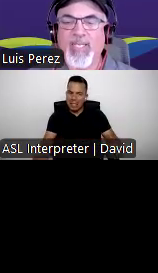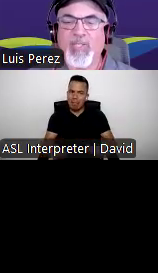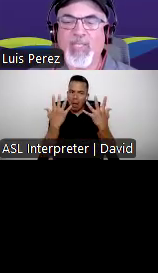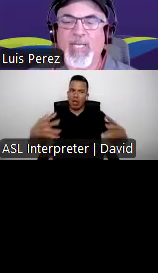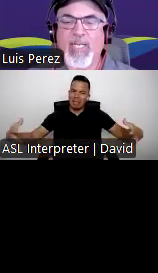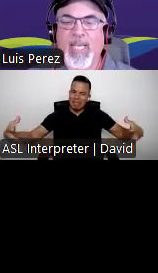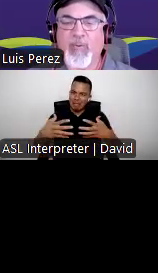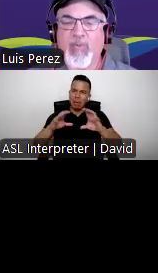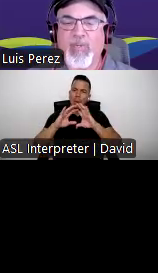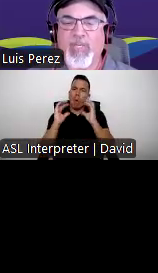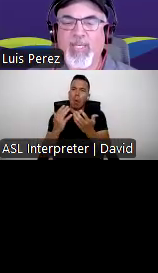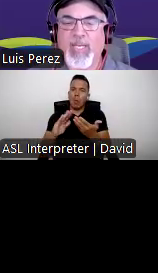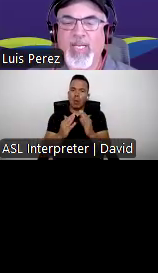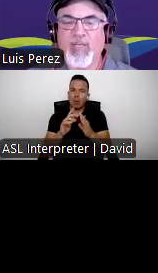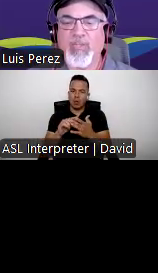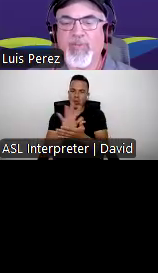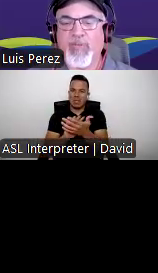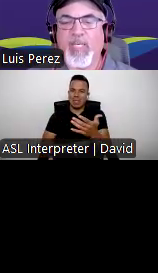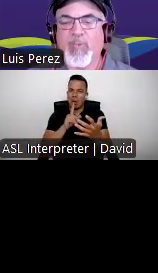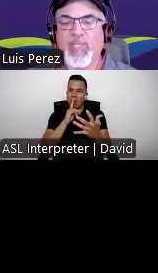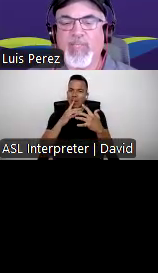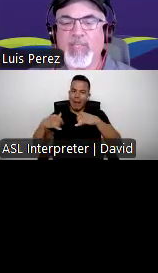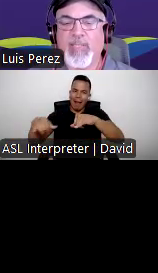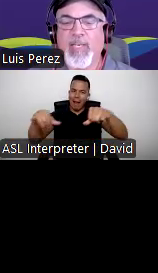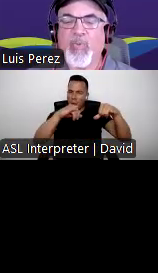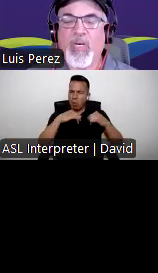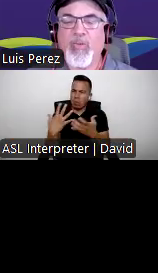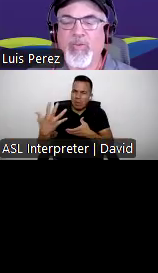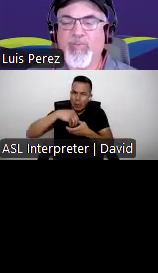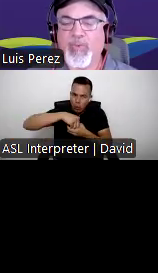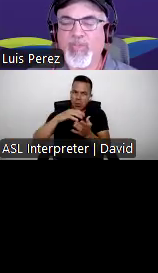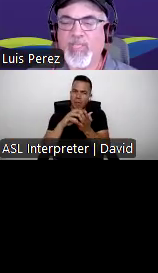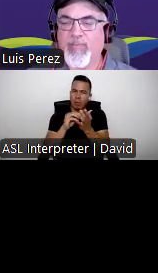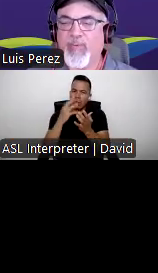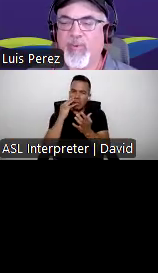to design equitable and inclusive learning experiences through our universal design for